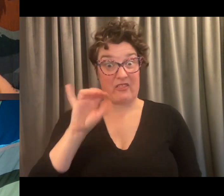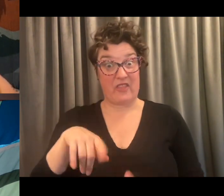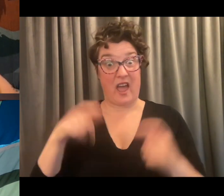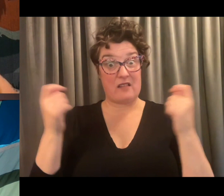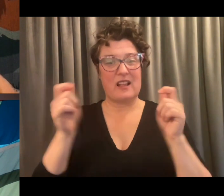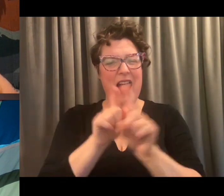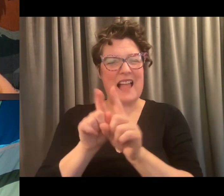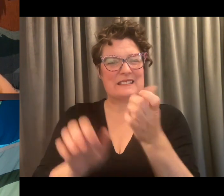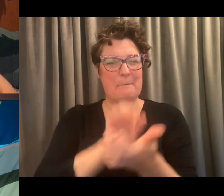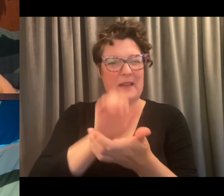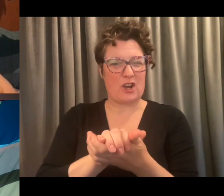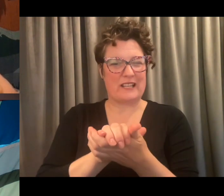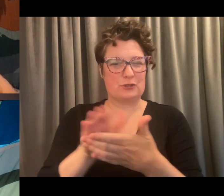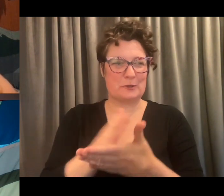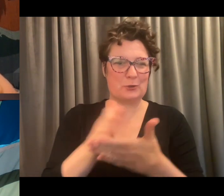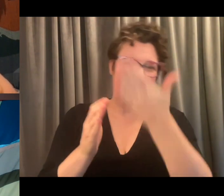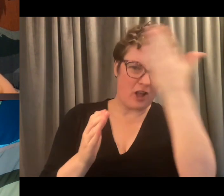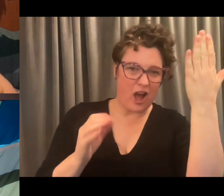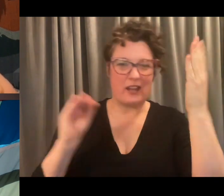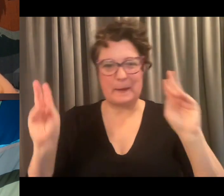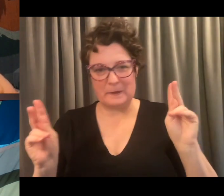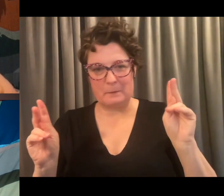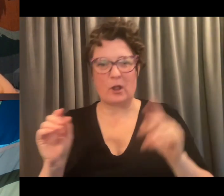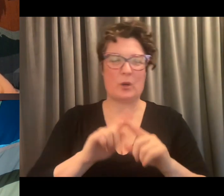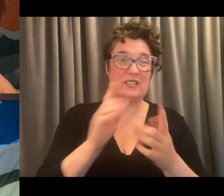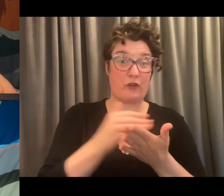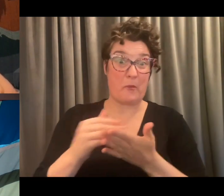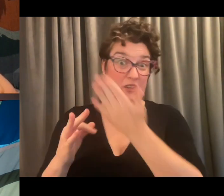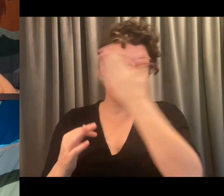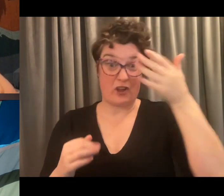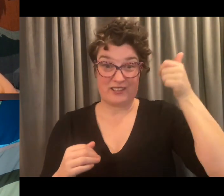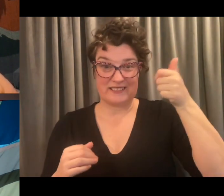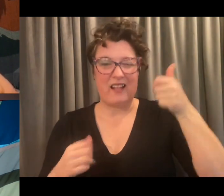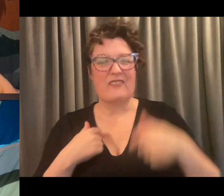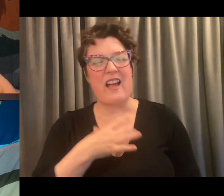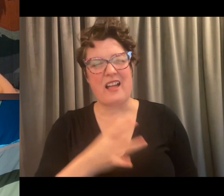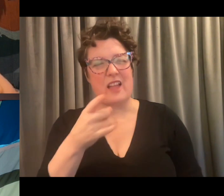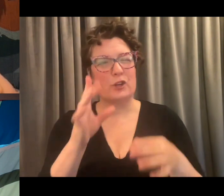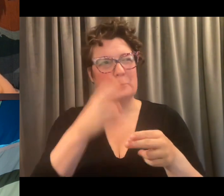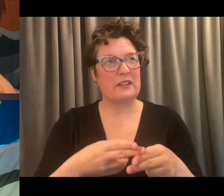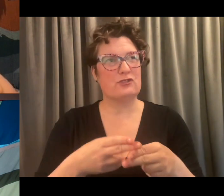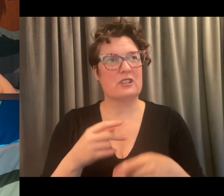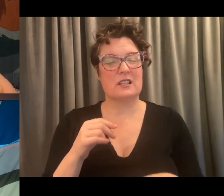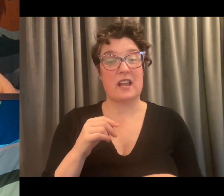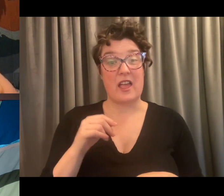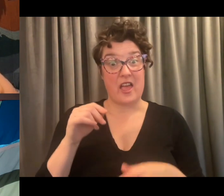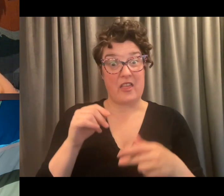or between aspects of God's self. I like that you said, that the Torah is the Ketubah, so it's like the marriage